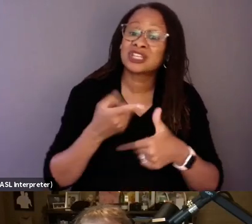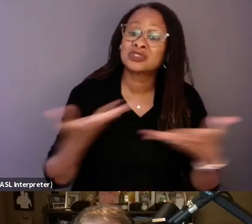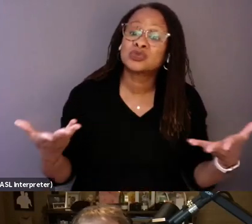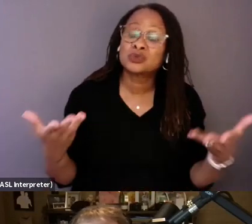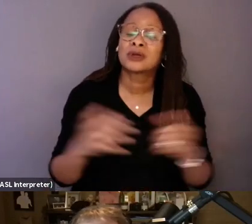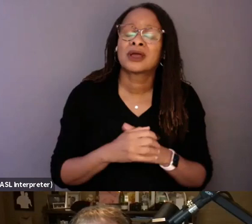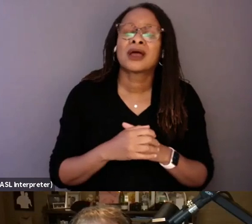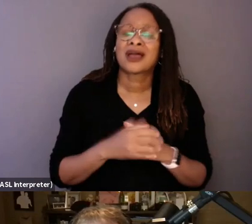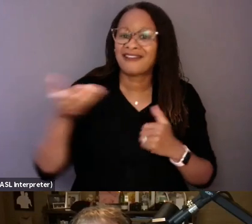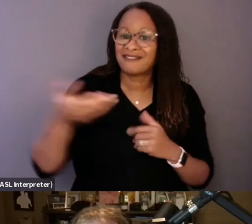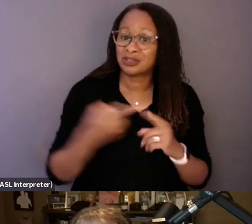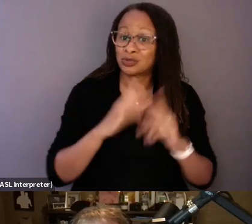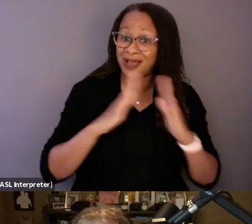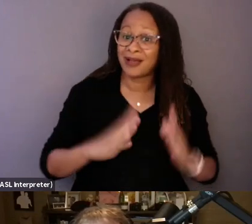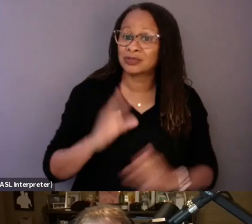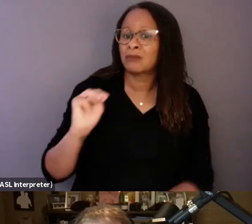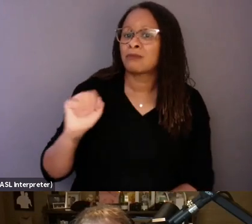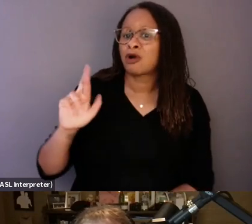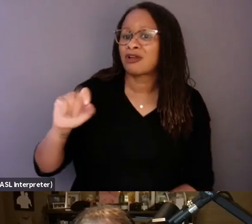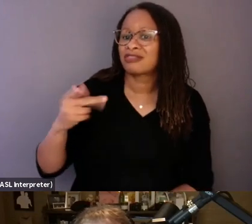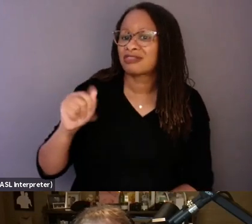to Martha's Vineyard to get to know each other a little bit.